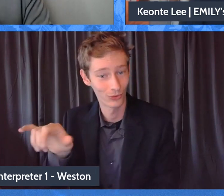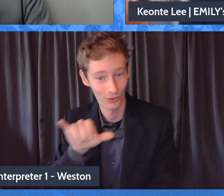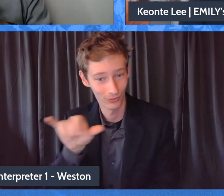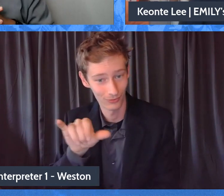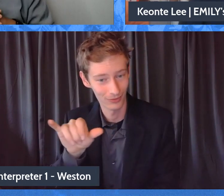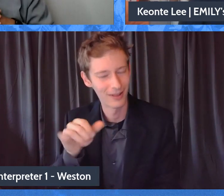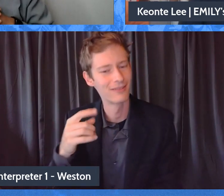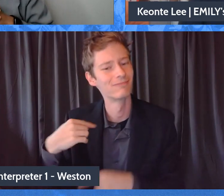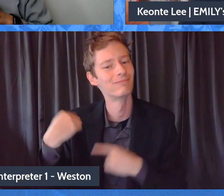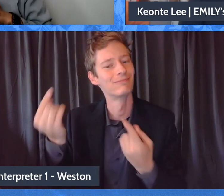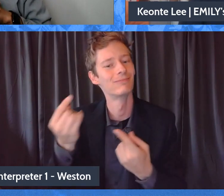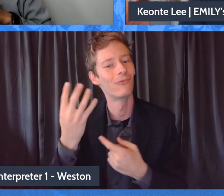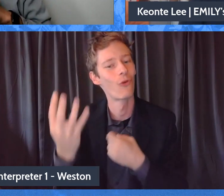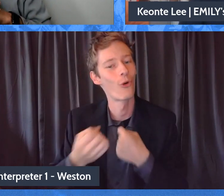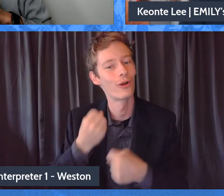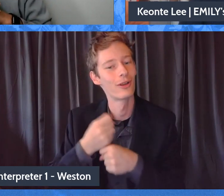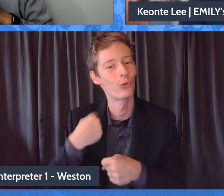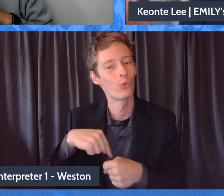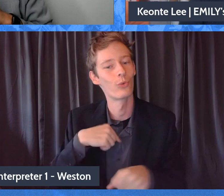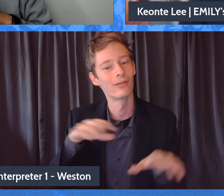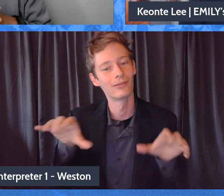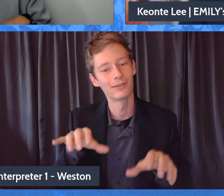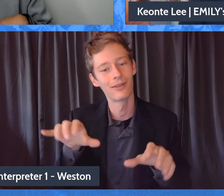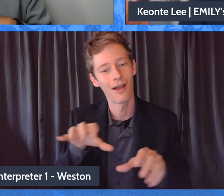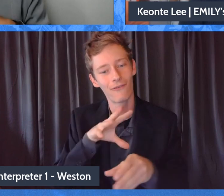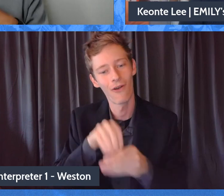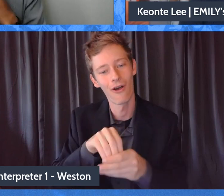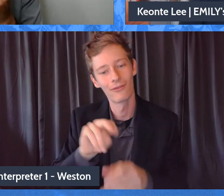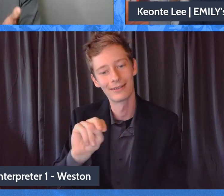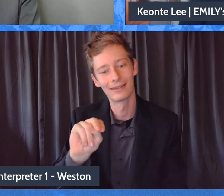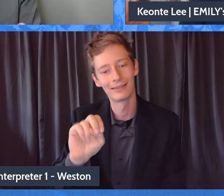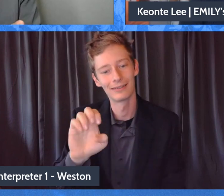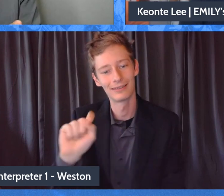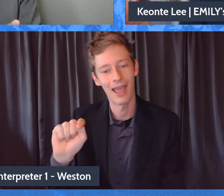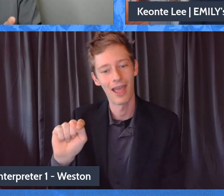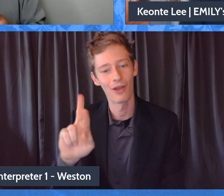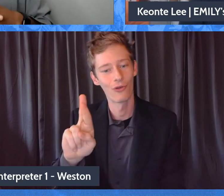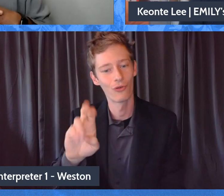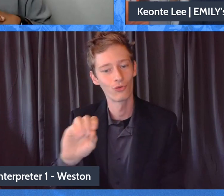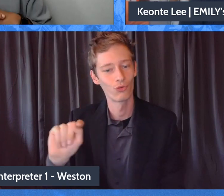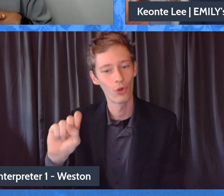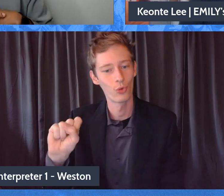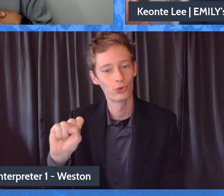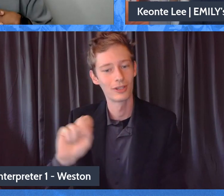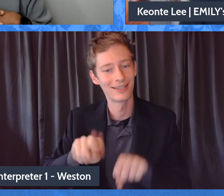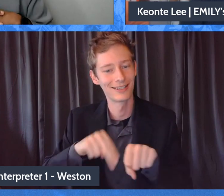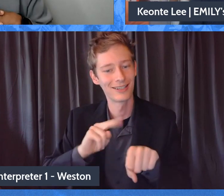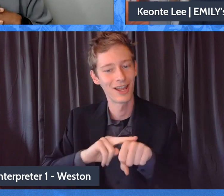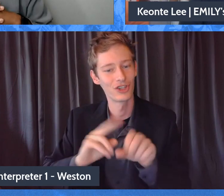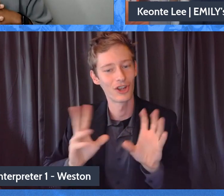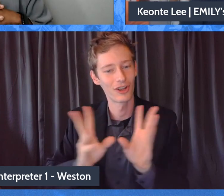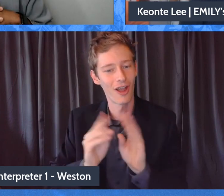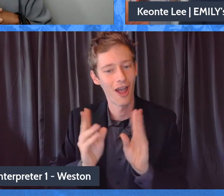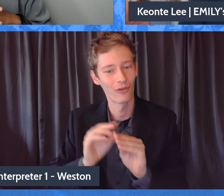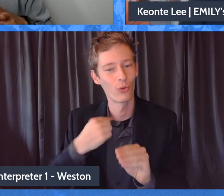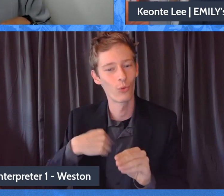we've done this Netroots Nation conference, is why we built partnerships with the young Democrats of America,